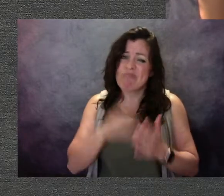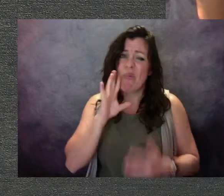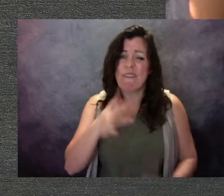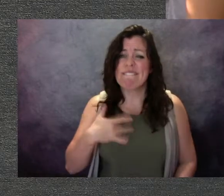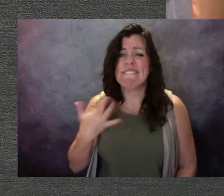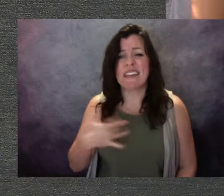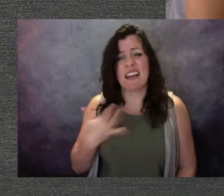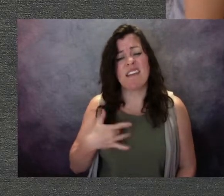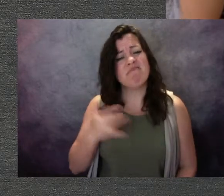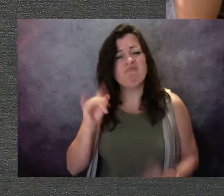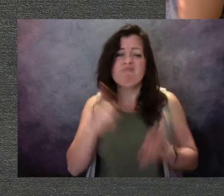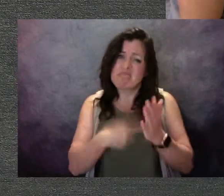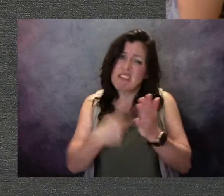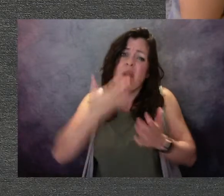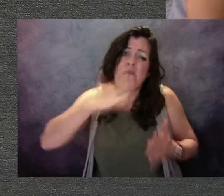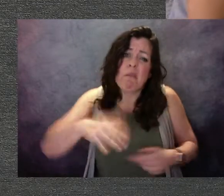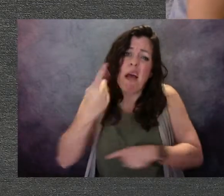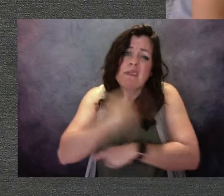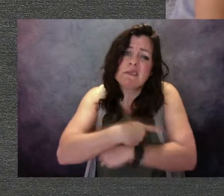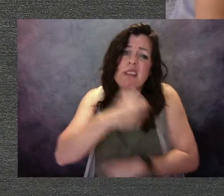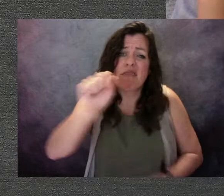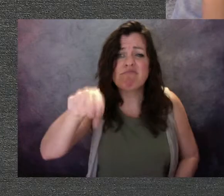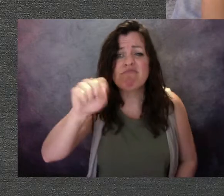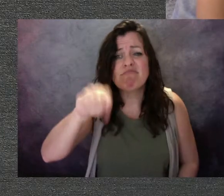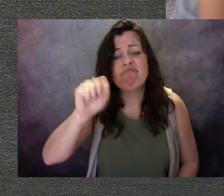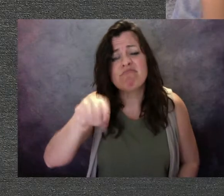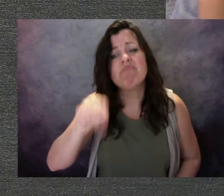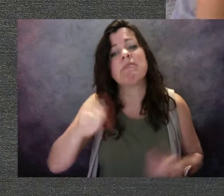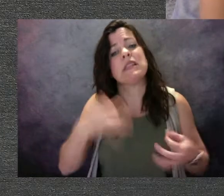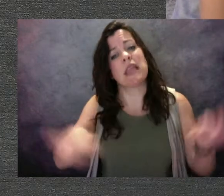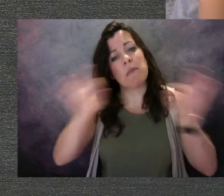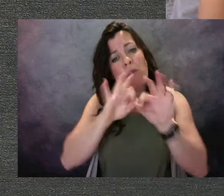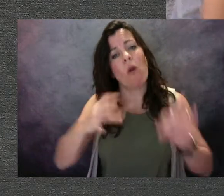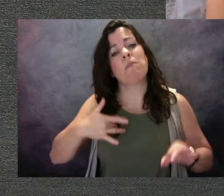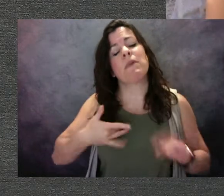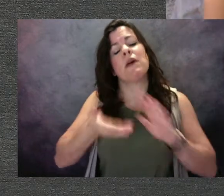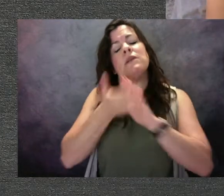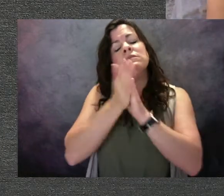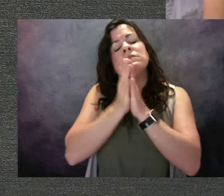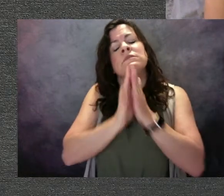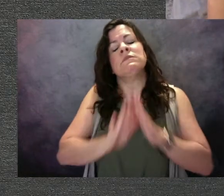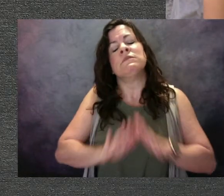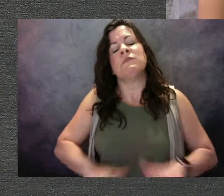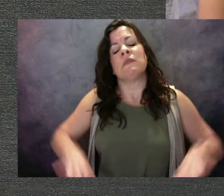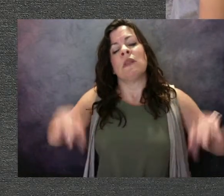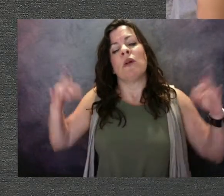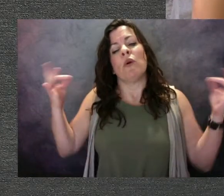Everybody has those days. So it's good to be peaceful and easier to stand up to others